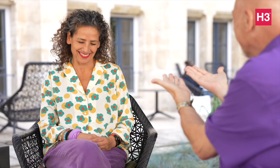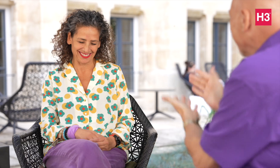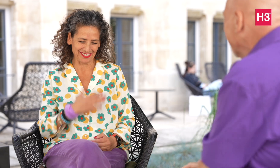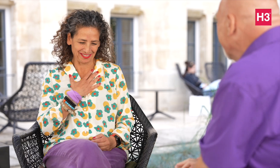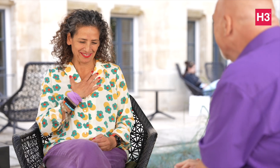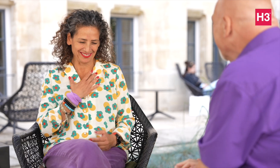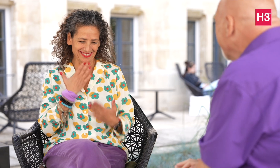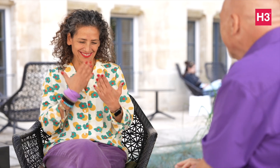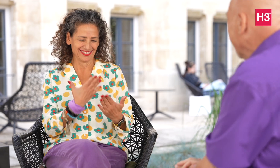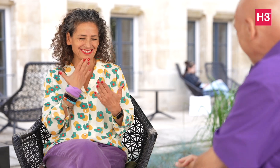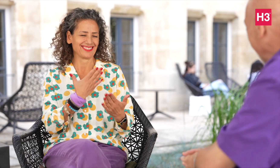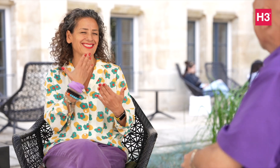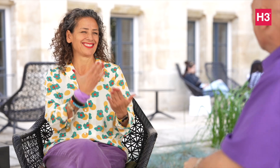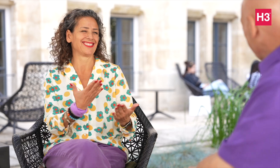Thank you, thank you!